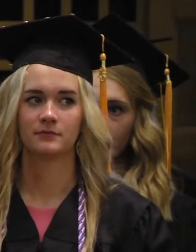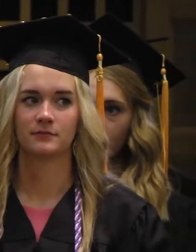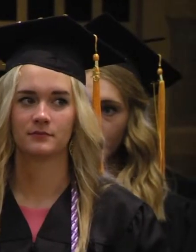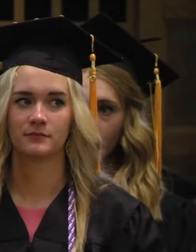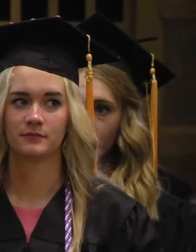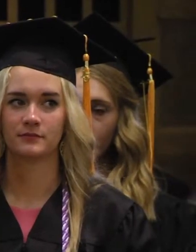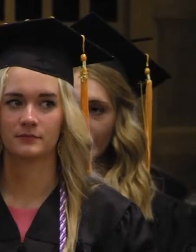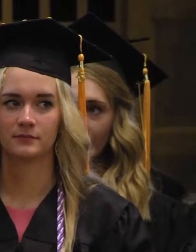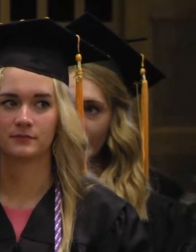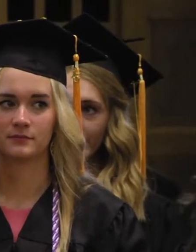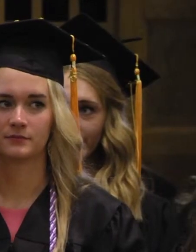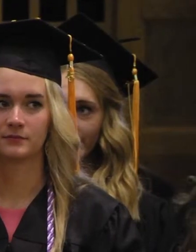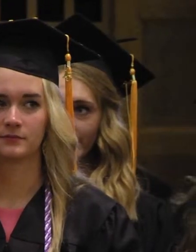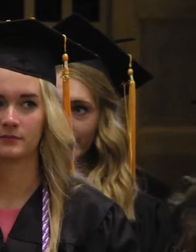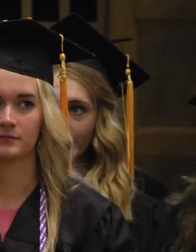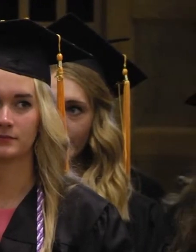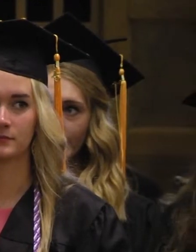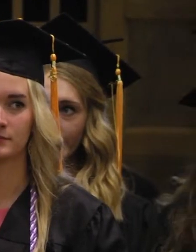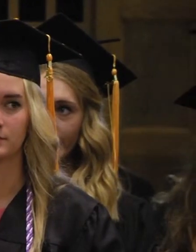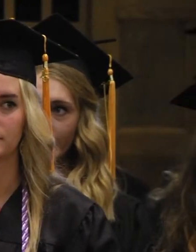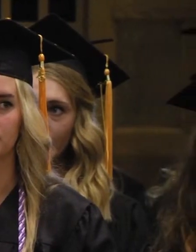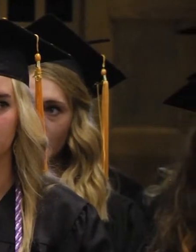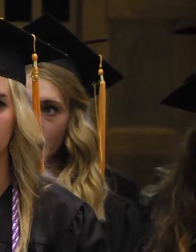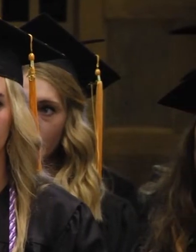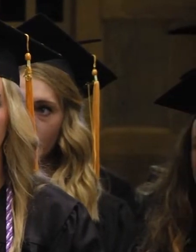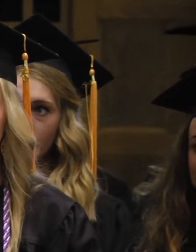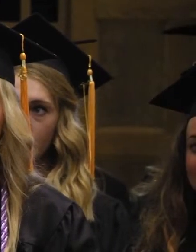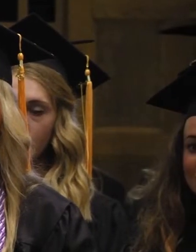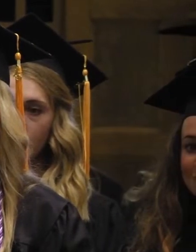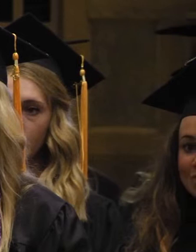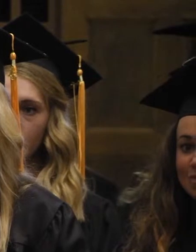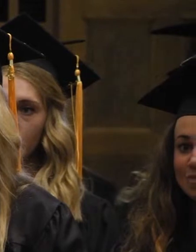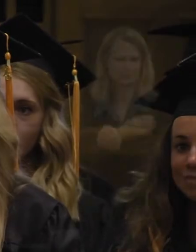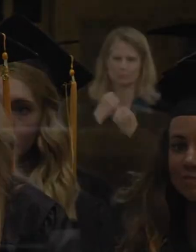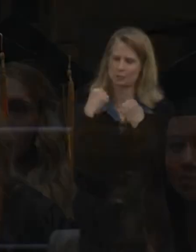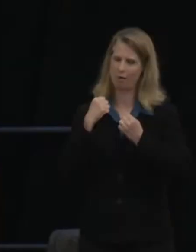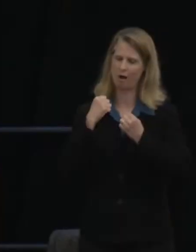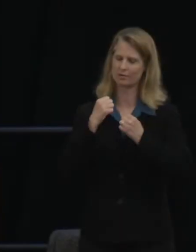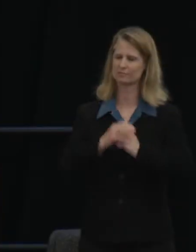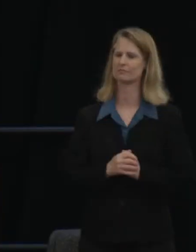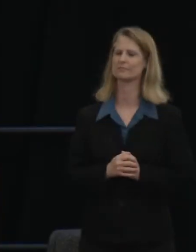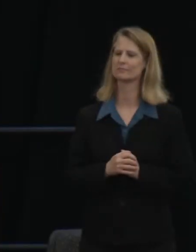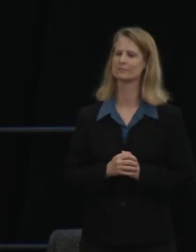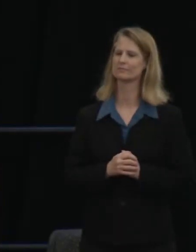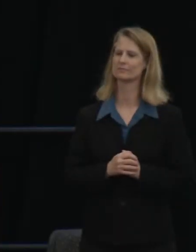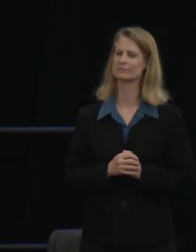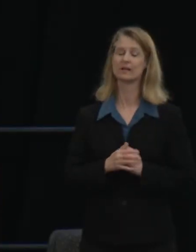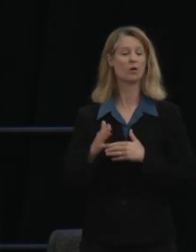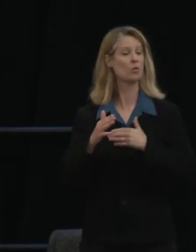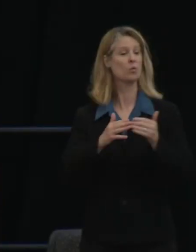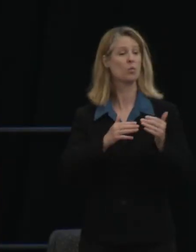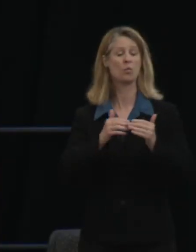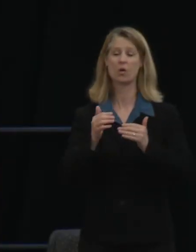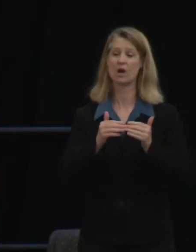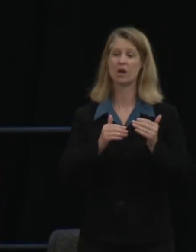and you come out with greater strength and resolve. I hope that whatever balance you seek,